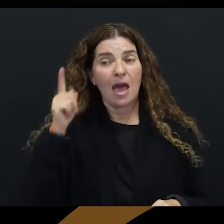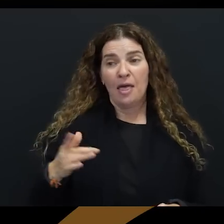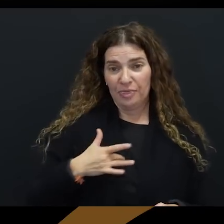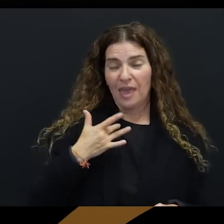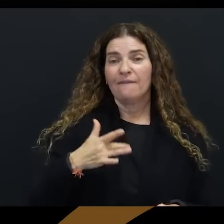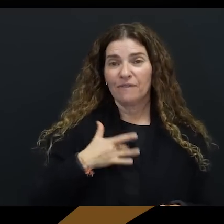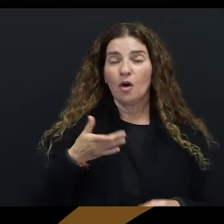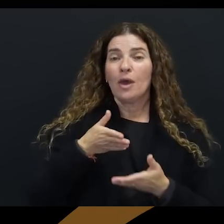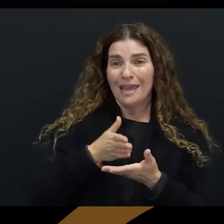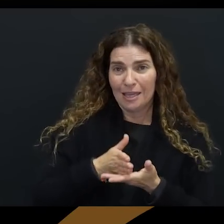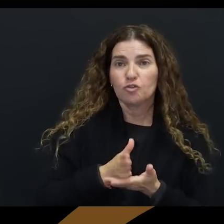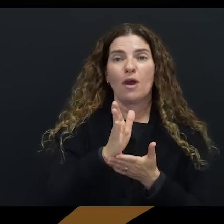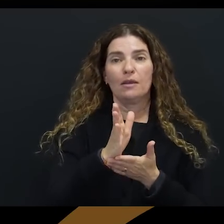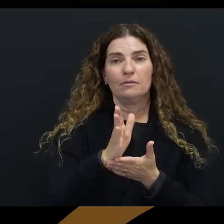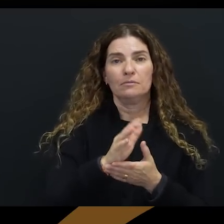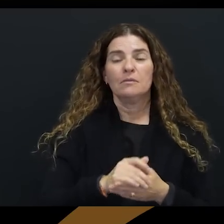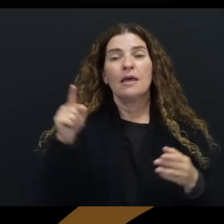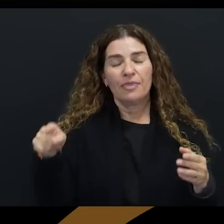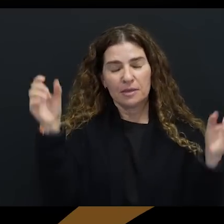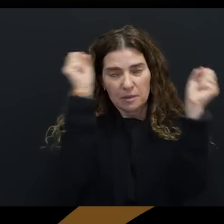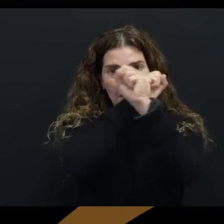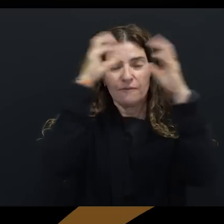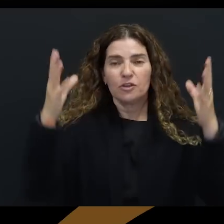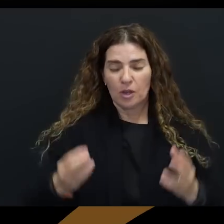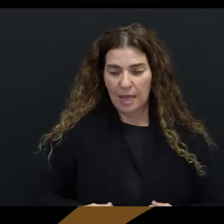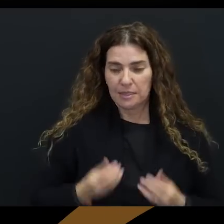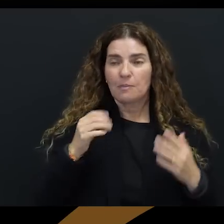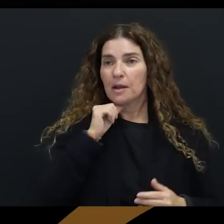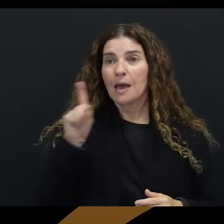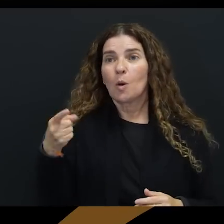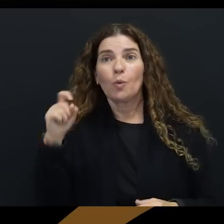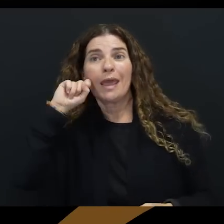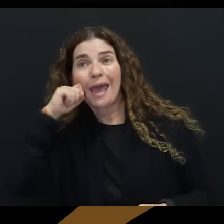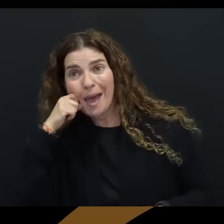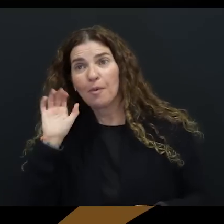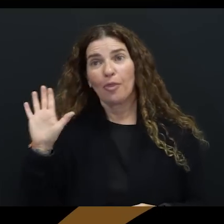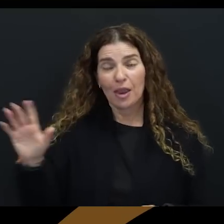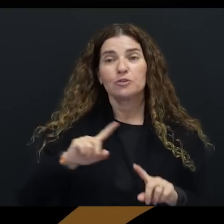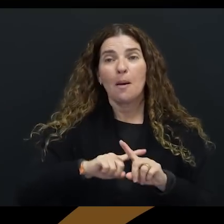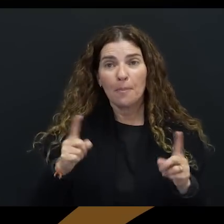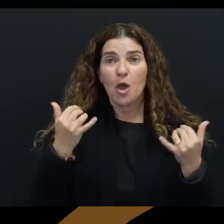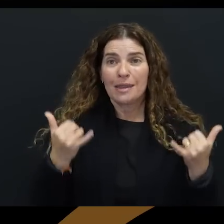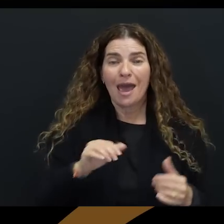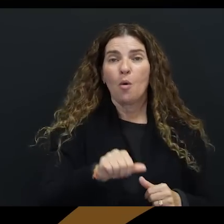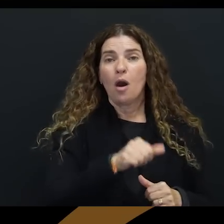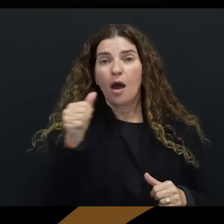it's a fundamental right. This vision has inspired not only their innovations, but has also prompted other companies to follow suit.